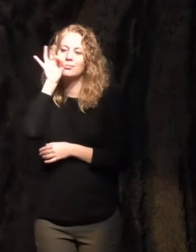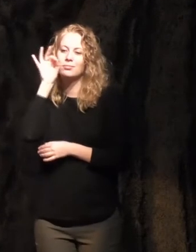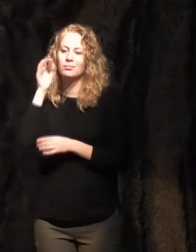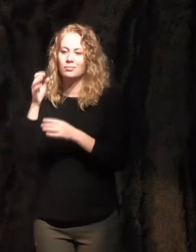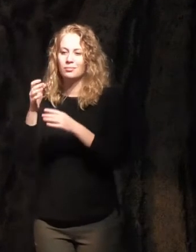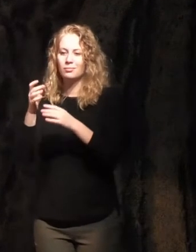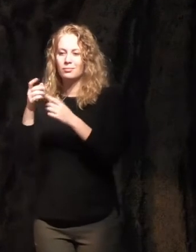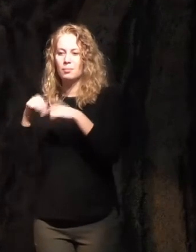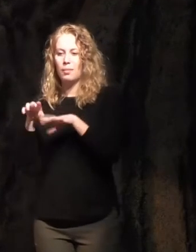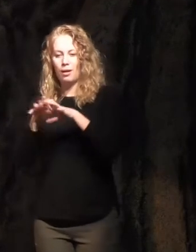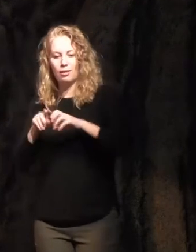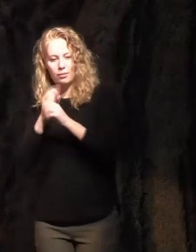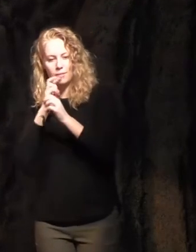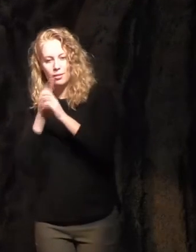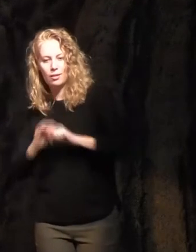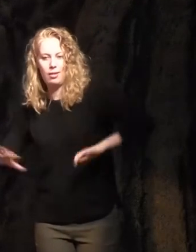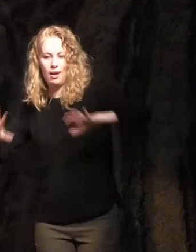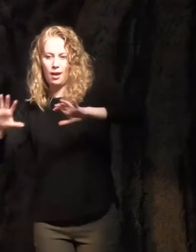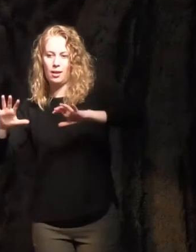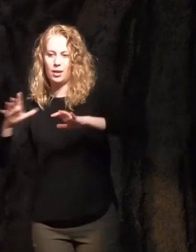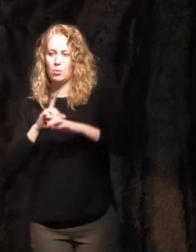it was actually the first real conversation Kevin and I had ever had.